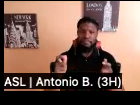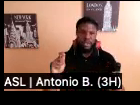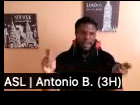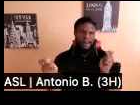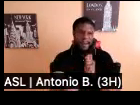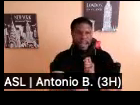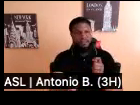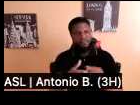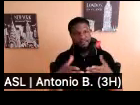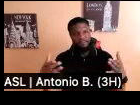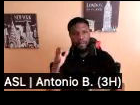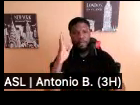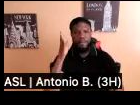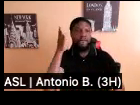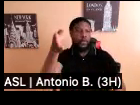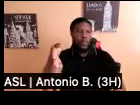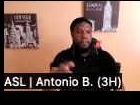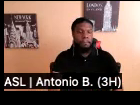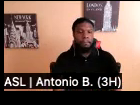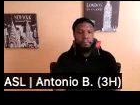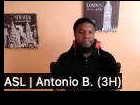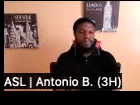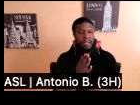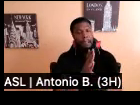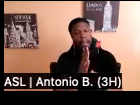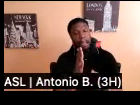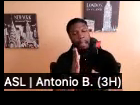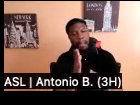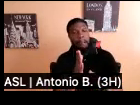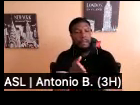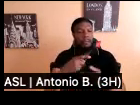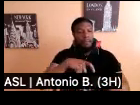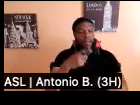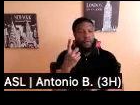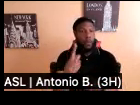And we'll leave some some time for questions. [Bri, moderator] Yeah, we'll wait until